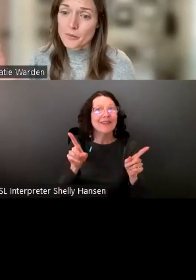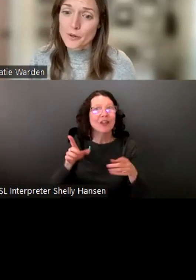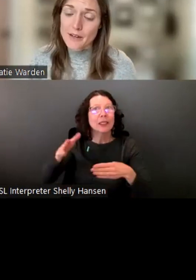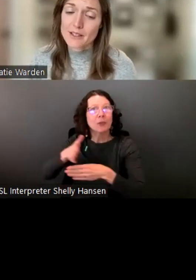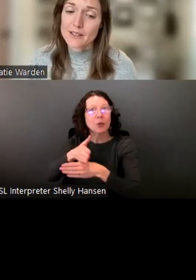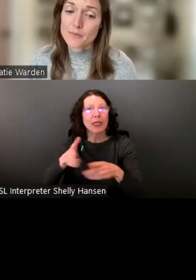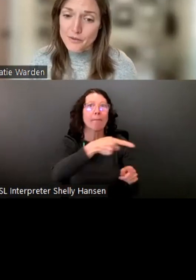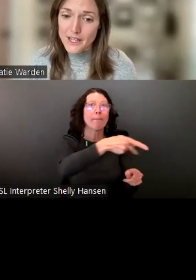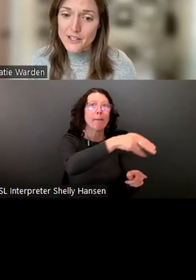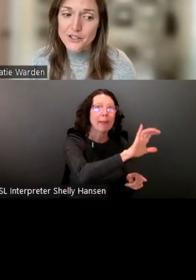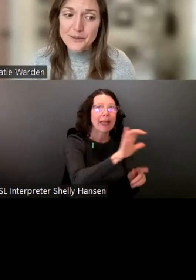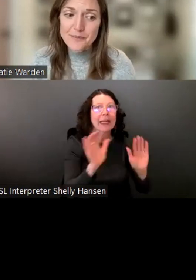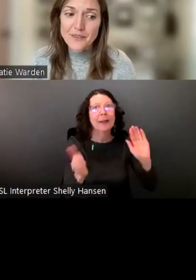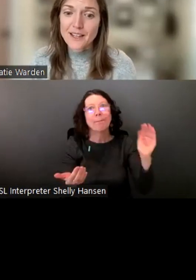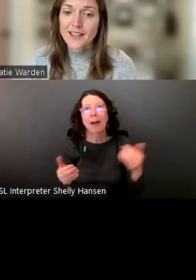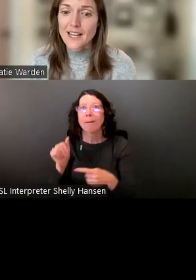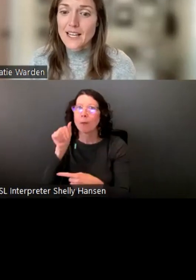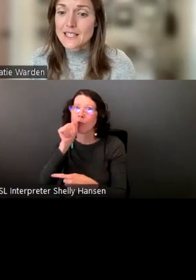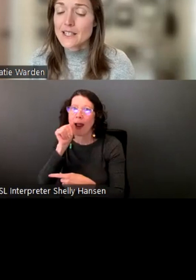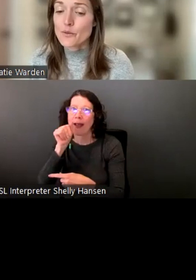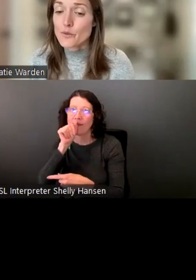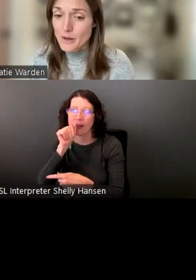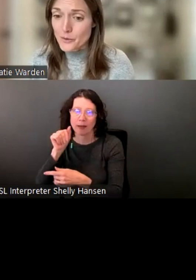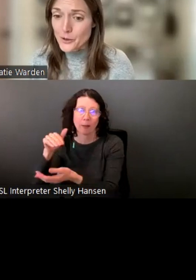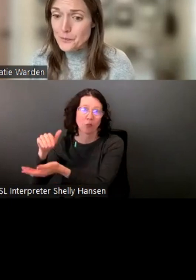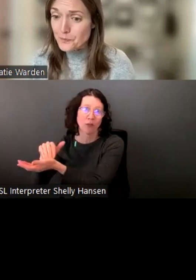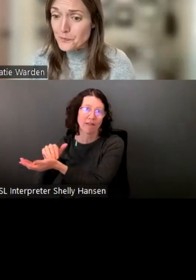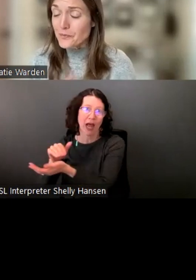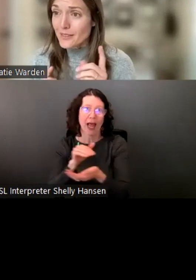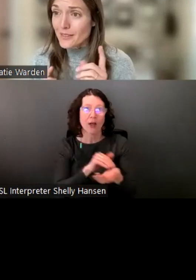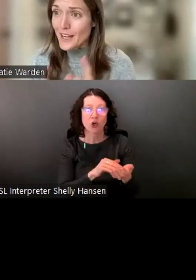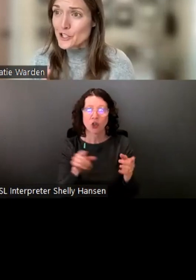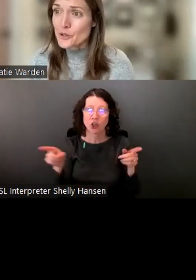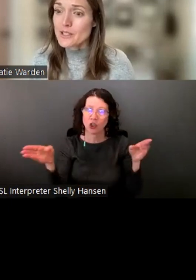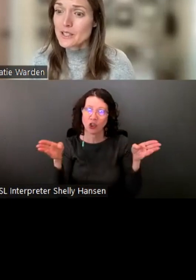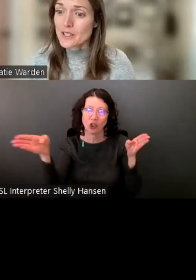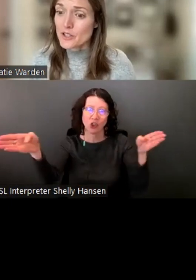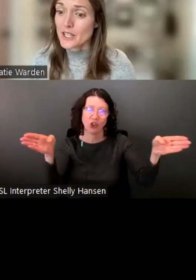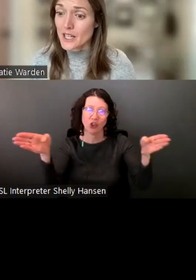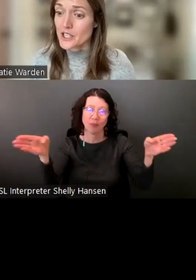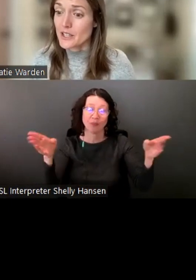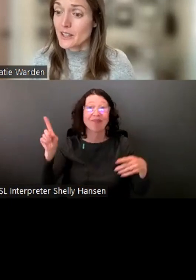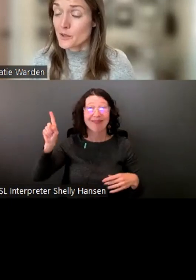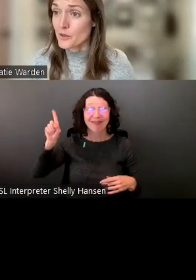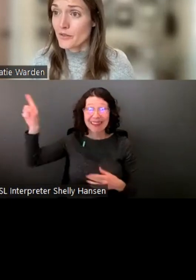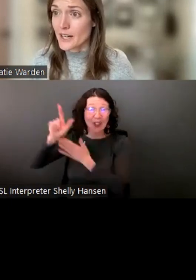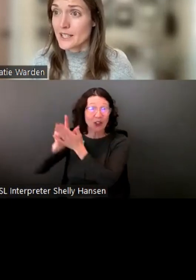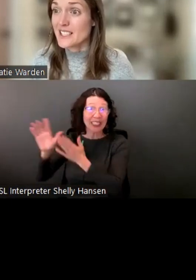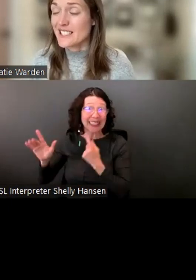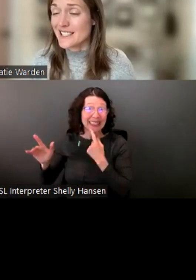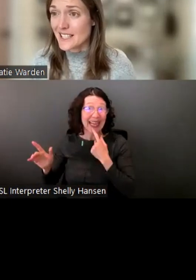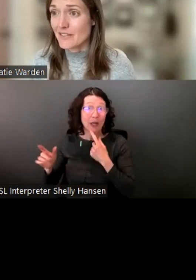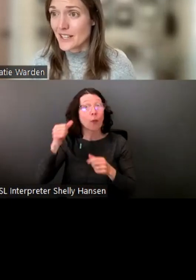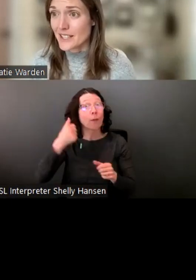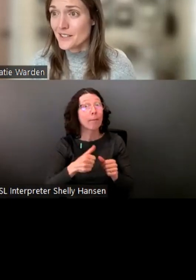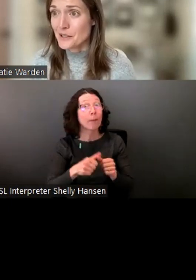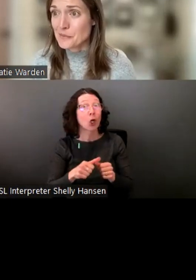and private providers. And he said, remember, as soon as the communication that is provided is ineffective,